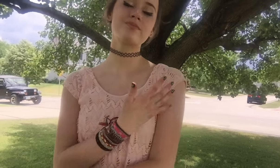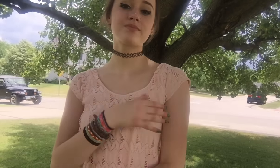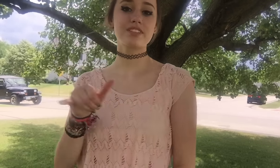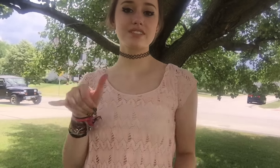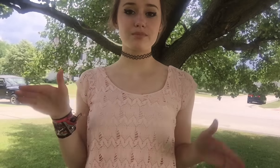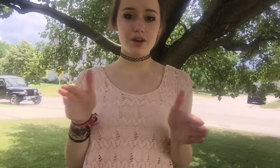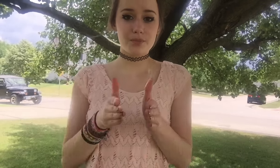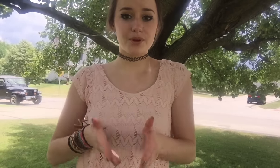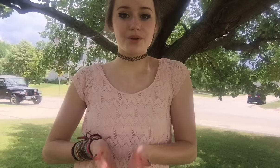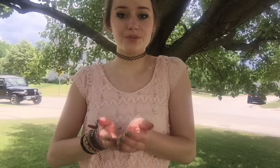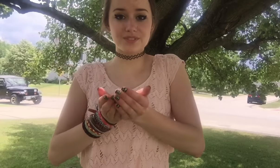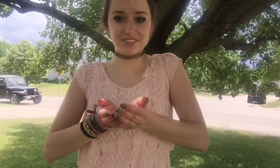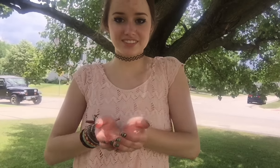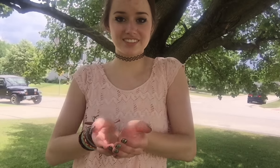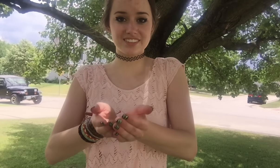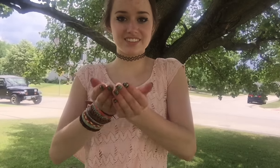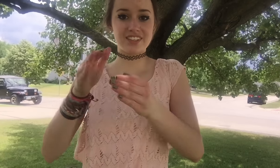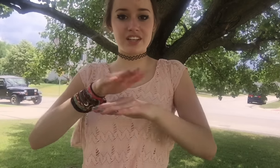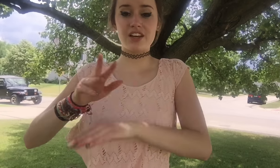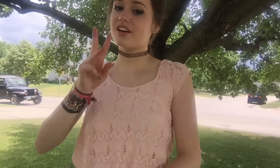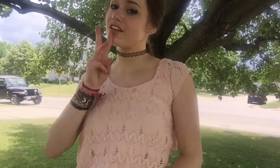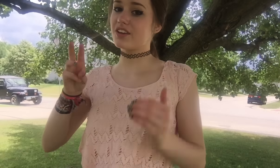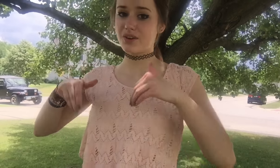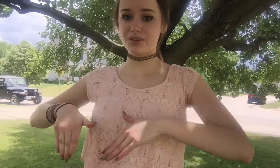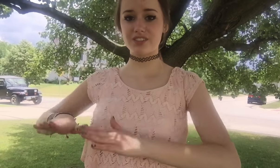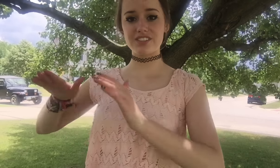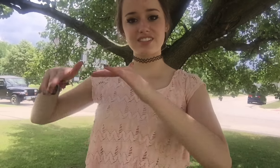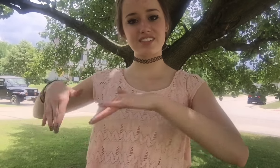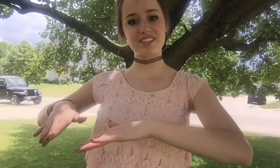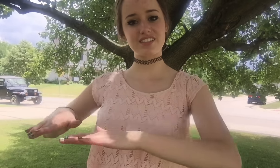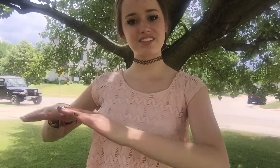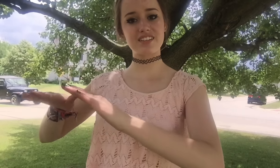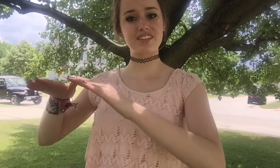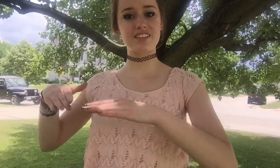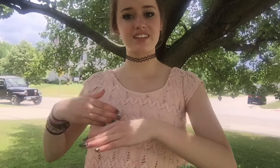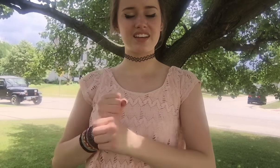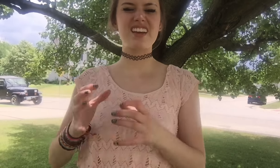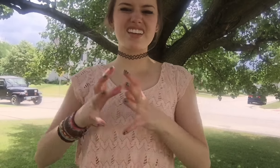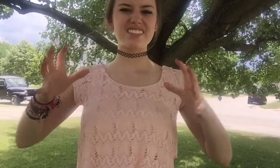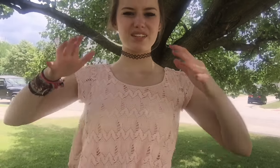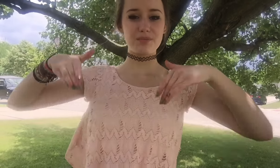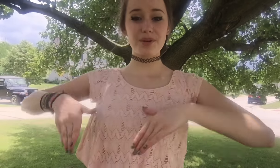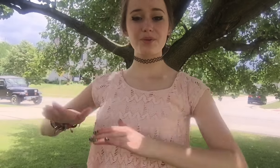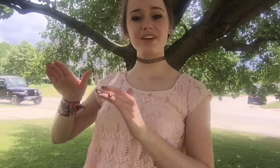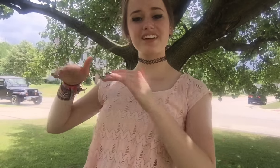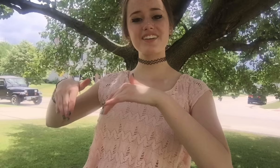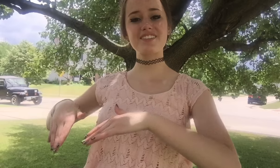like a small boat on the ocean sending big waves